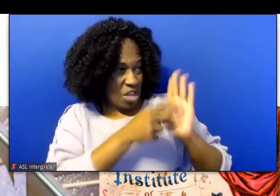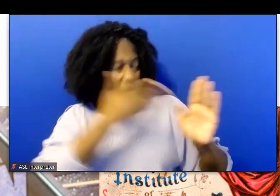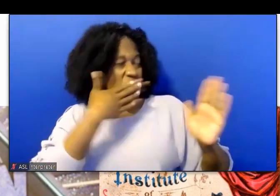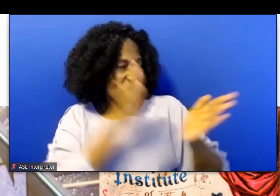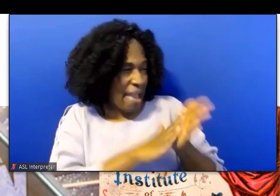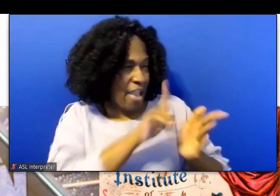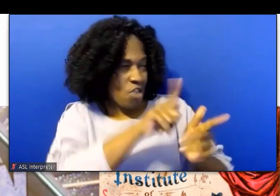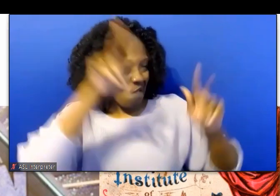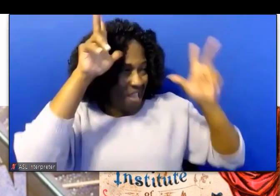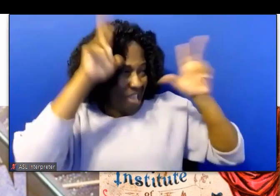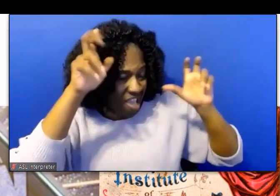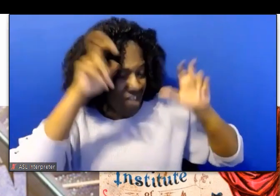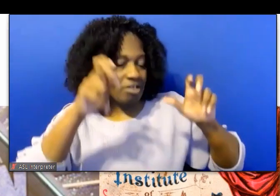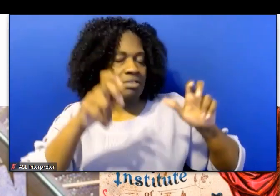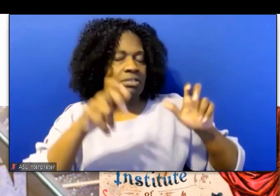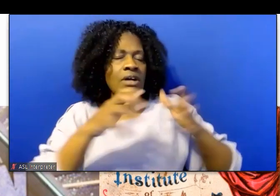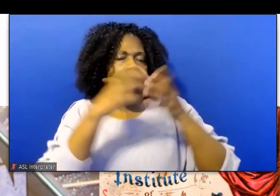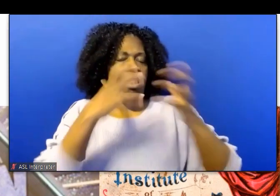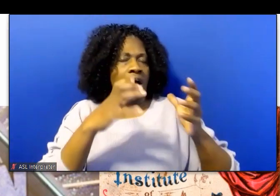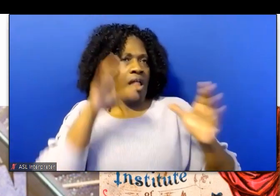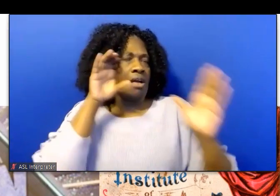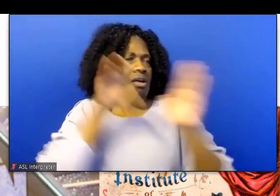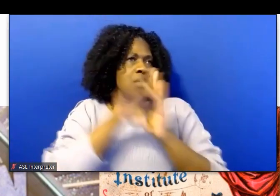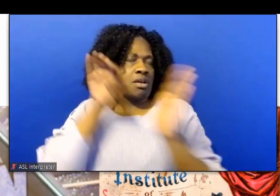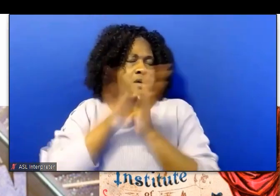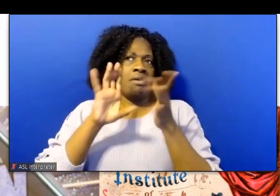There's a lot of imaging and messaging around this.